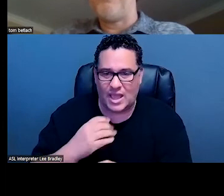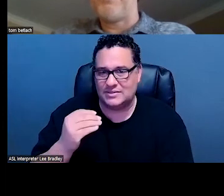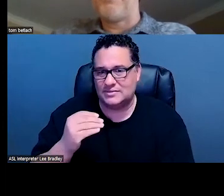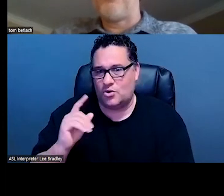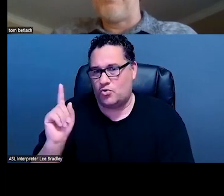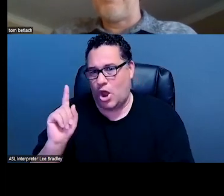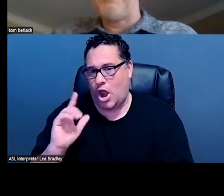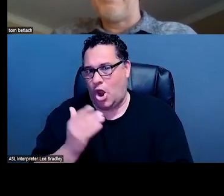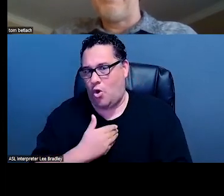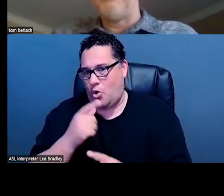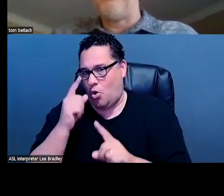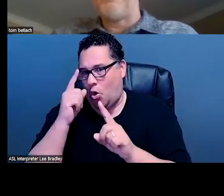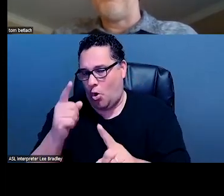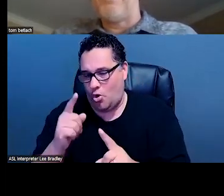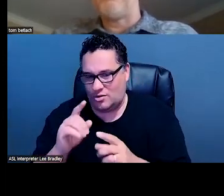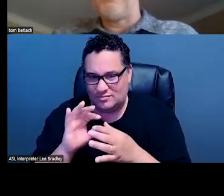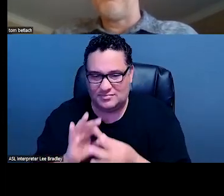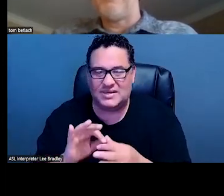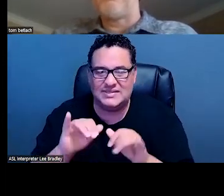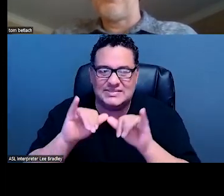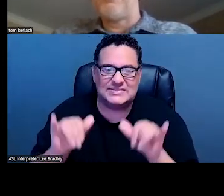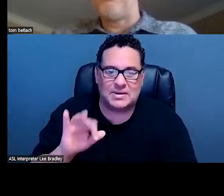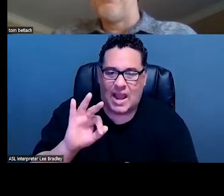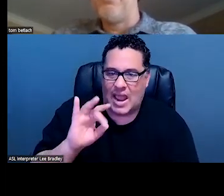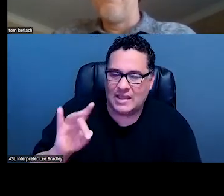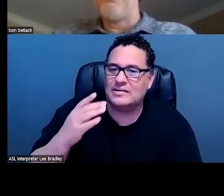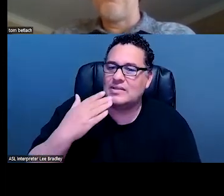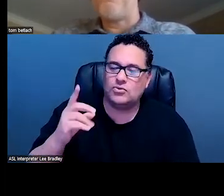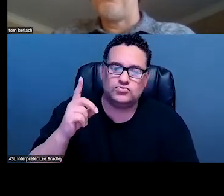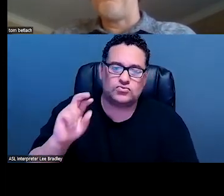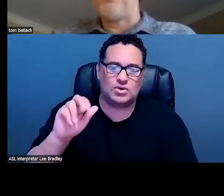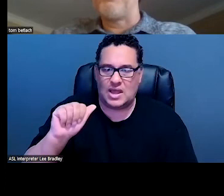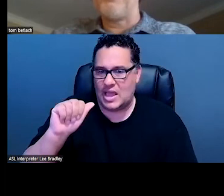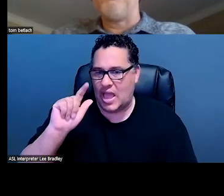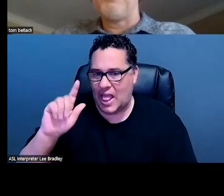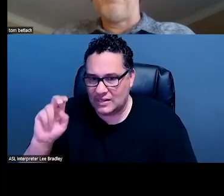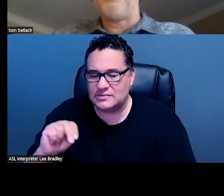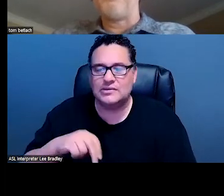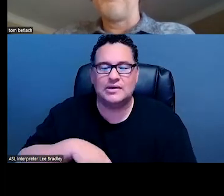SYSTEM WE AROUND 988 THANK YOU, DR. ALLEN, DR. SNYDER FOR YOUR THOUGHTFUL REMARKS AND RESPONSE